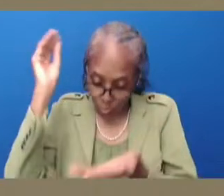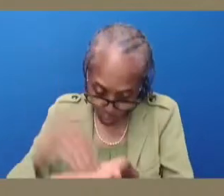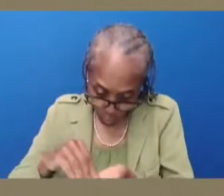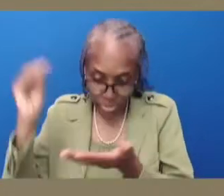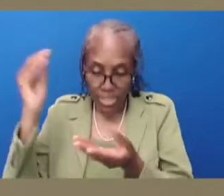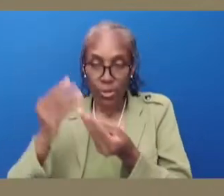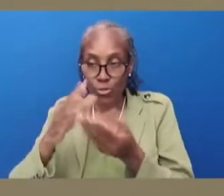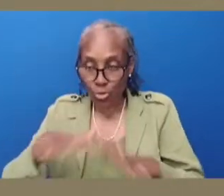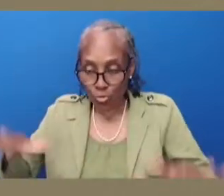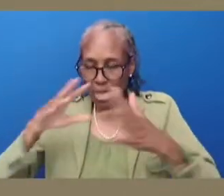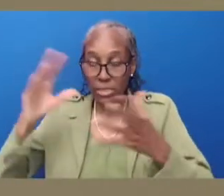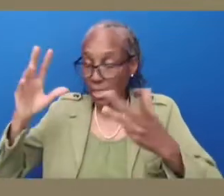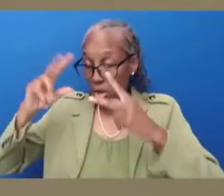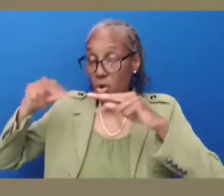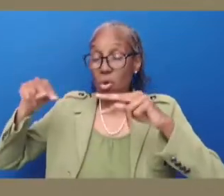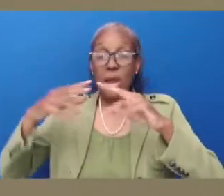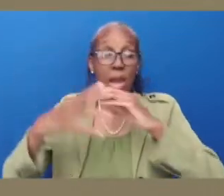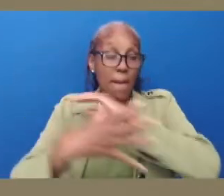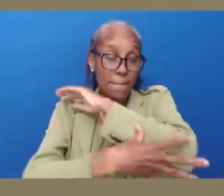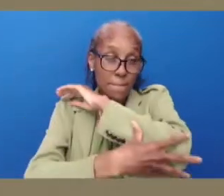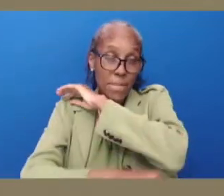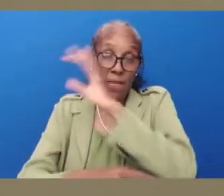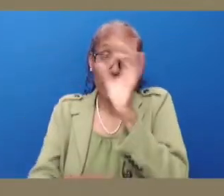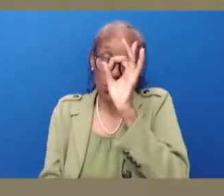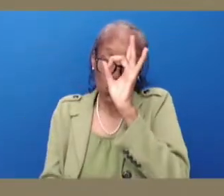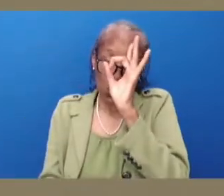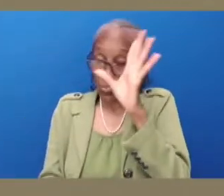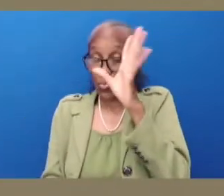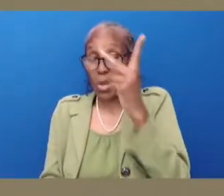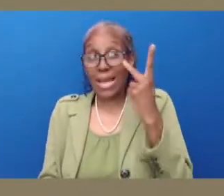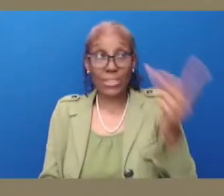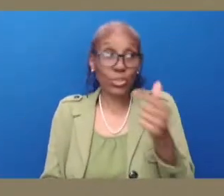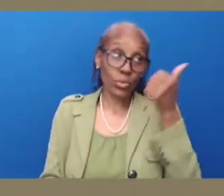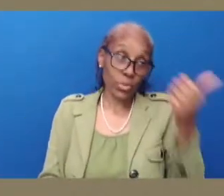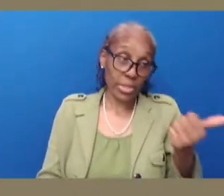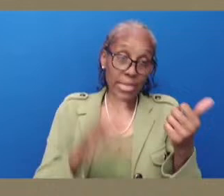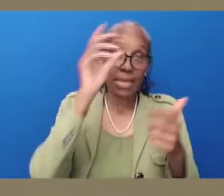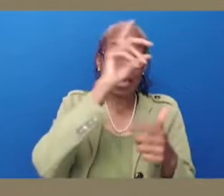I REACHED DOWN AND KISSED THE